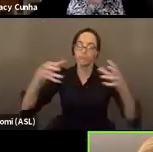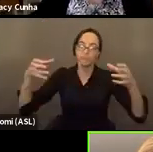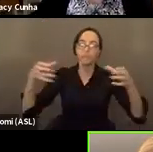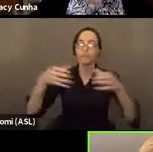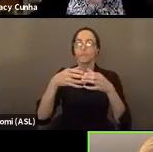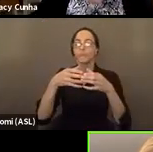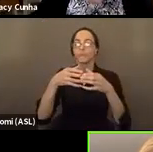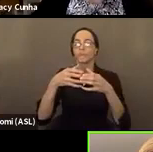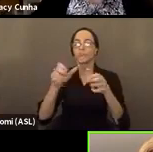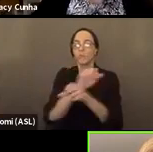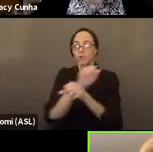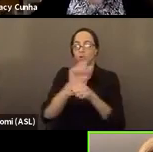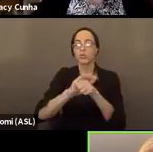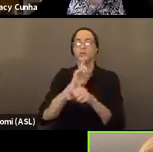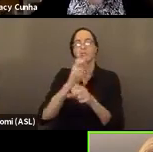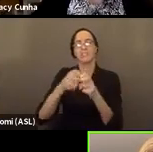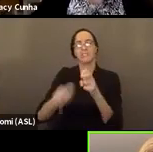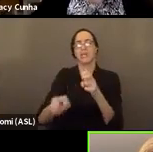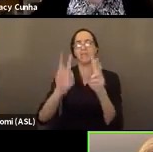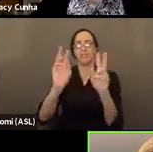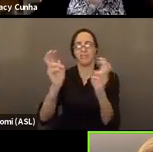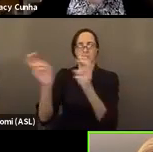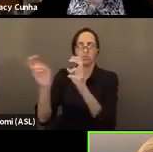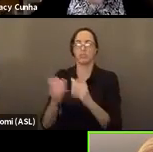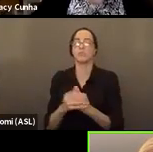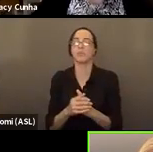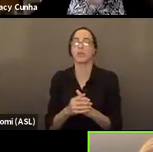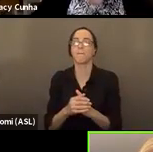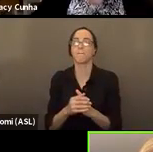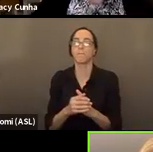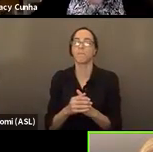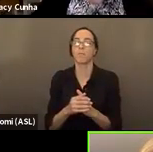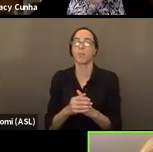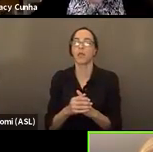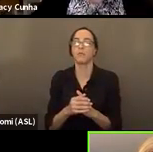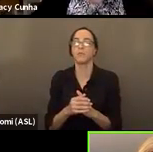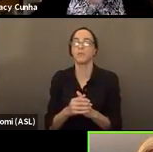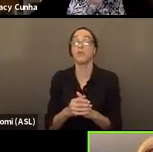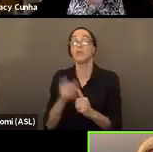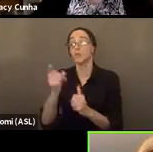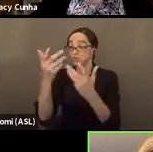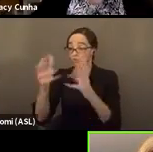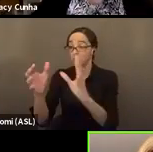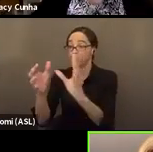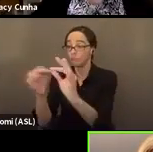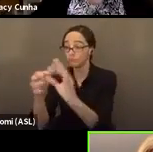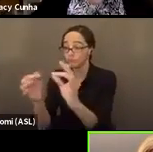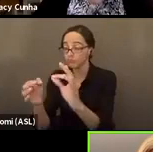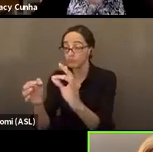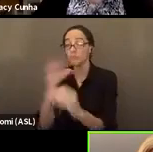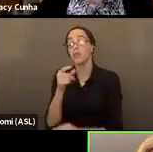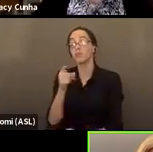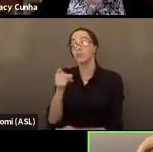um so with that and thanks for uh talking about lake and her incredible work there at disability